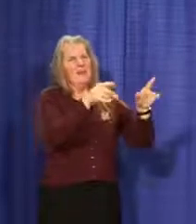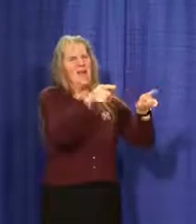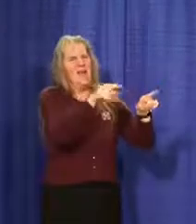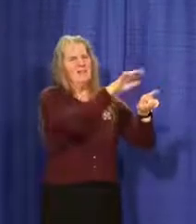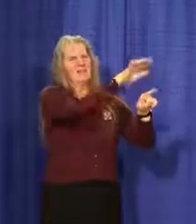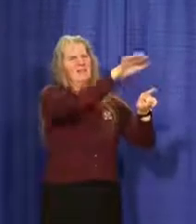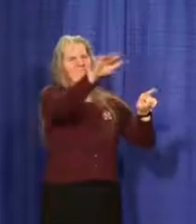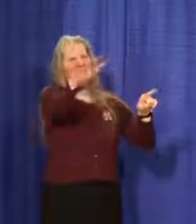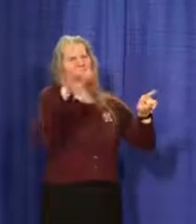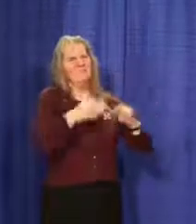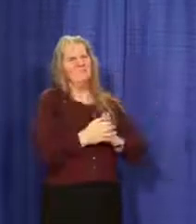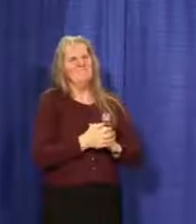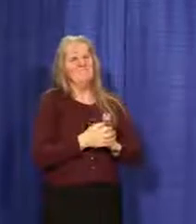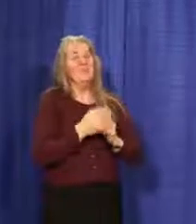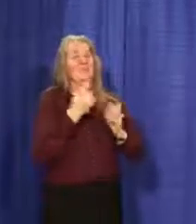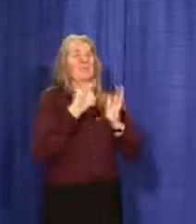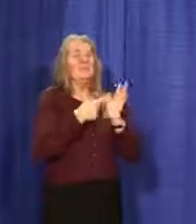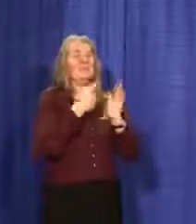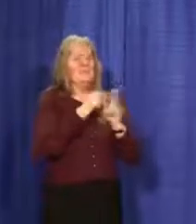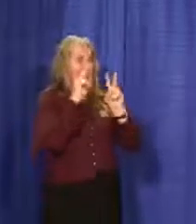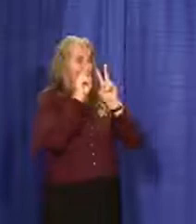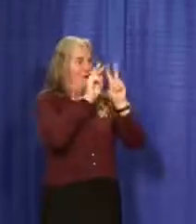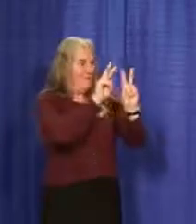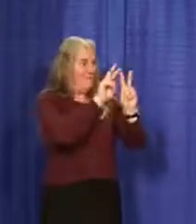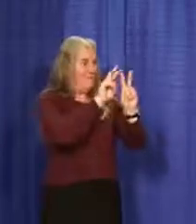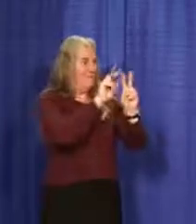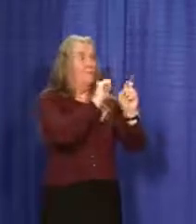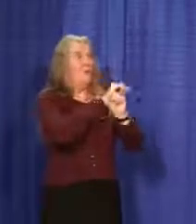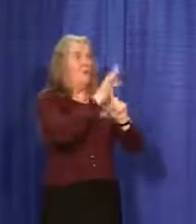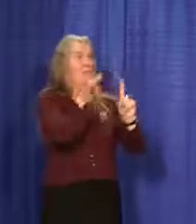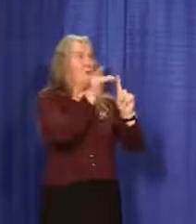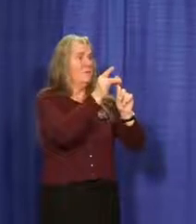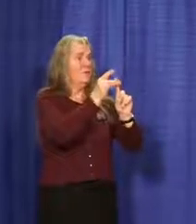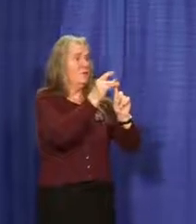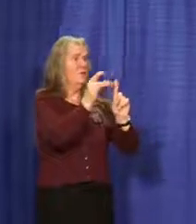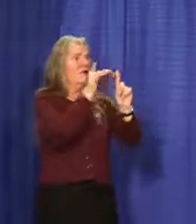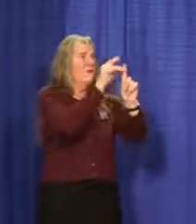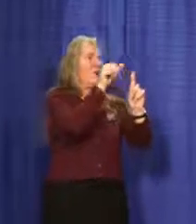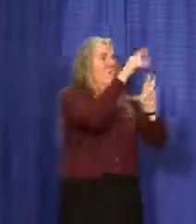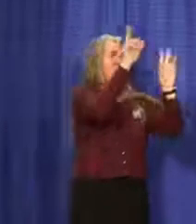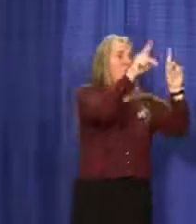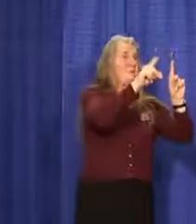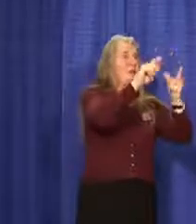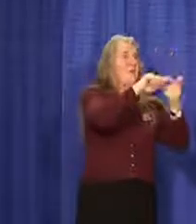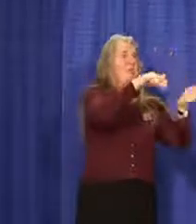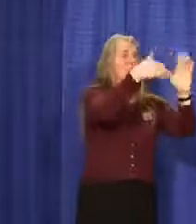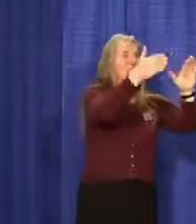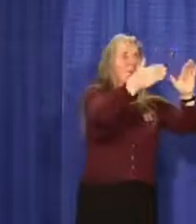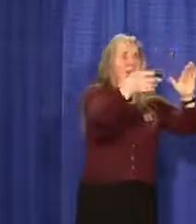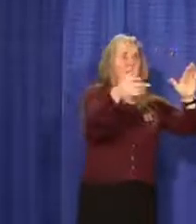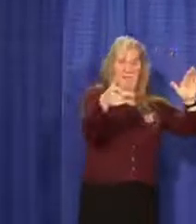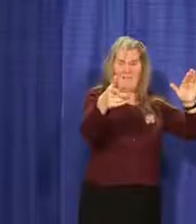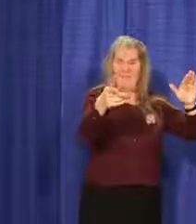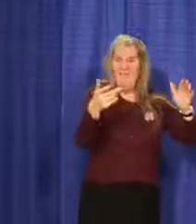In some cases, leading to other people getting seriously ill and dying. The last thing you would want